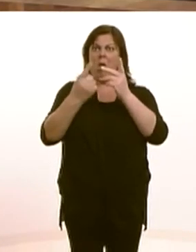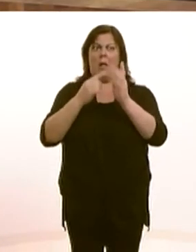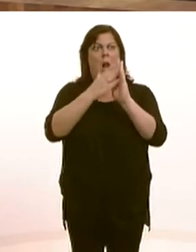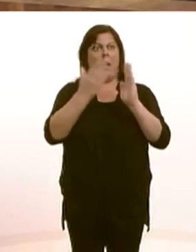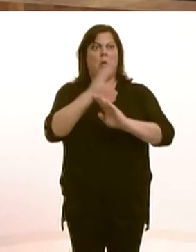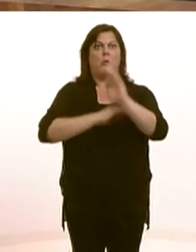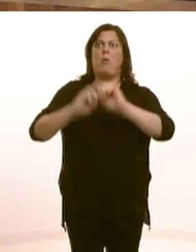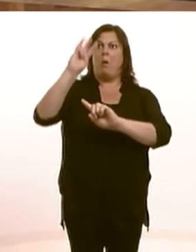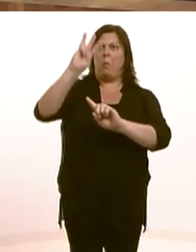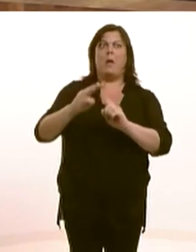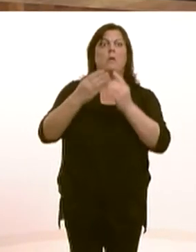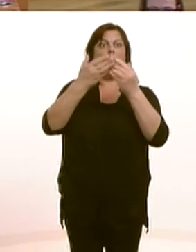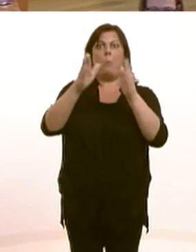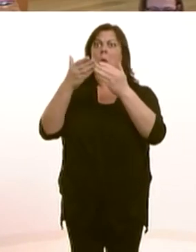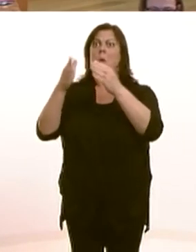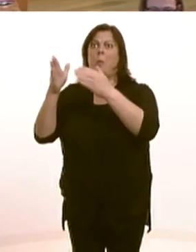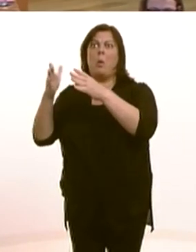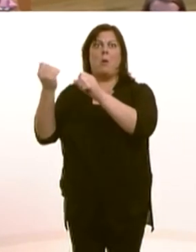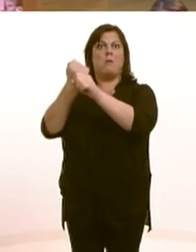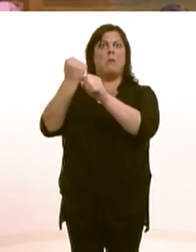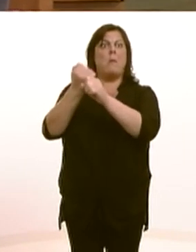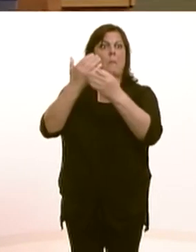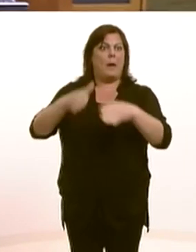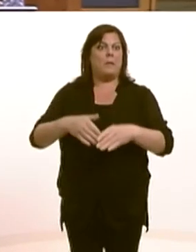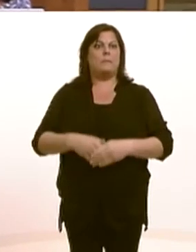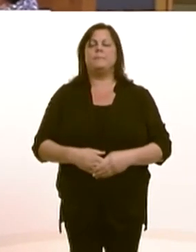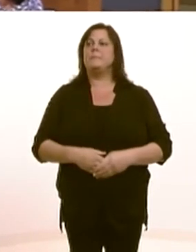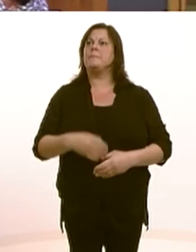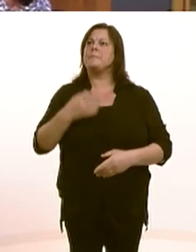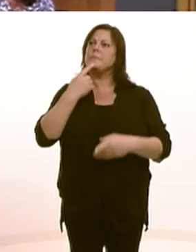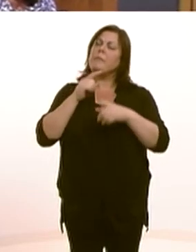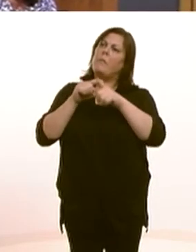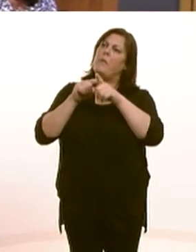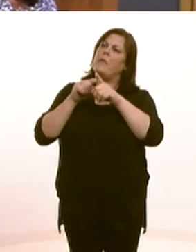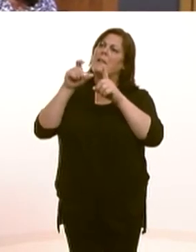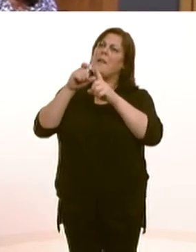David Rees: Following on from that, First Minister, clearly, the councils are facing